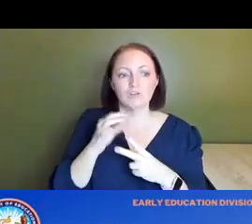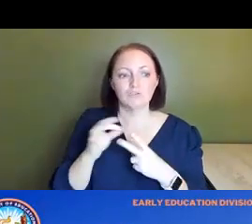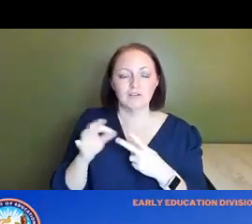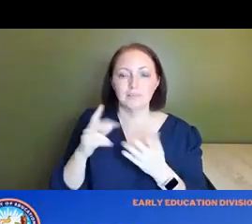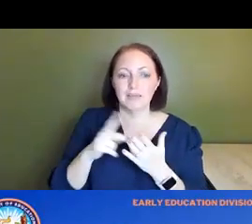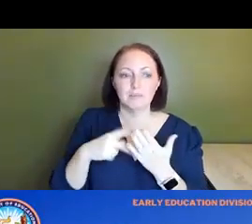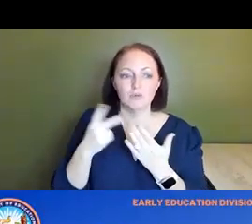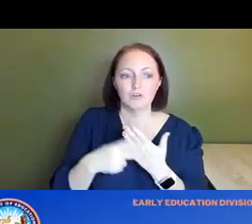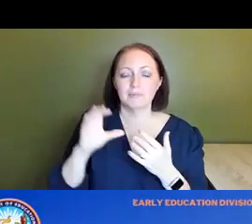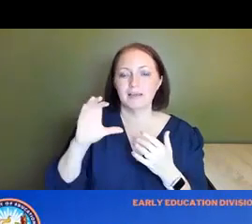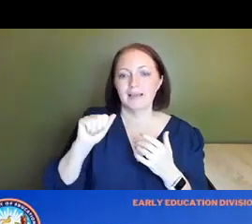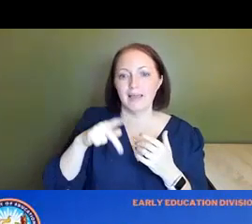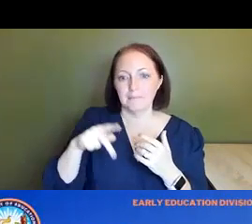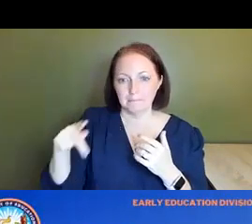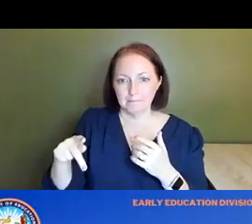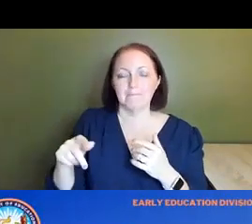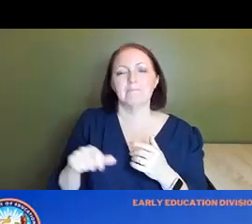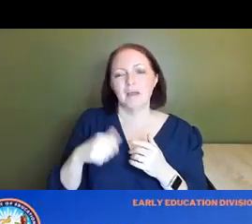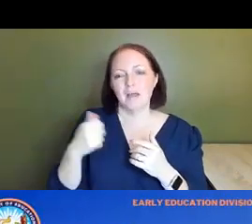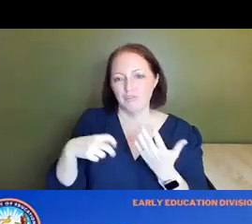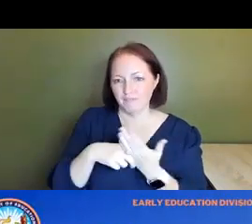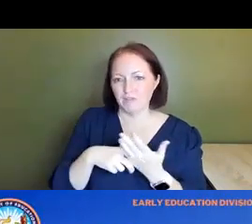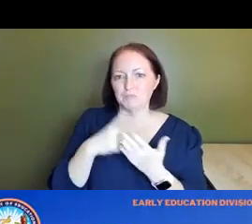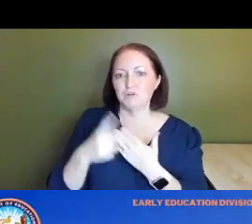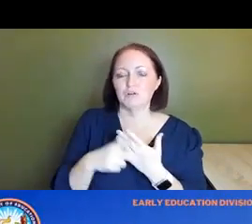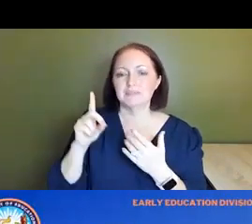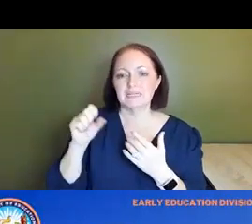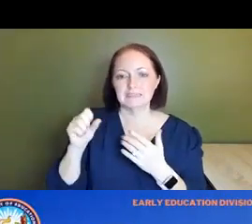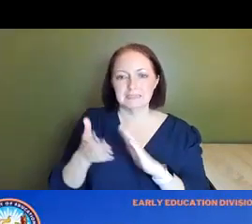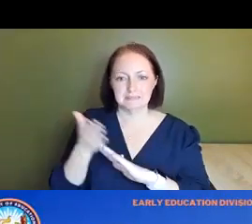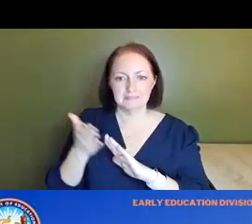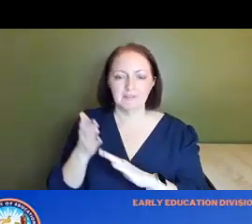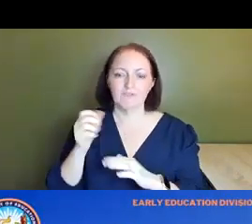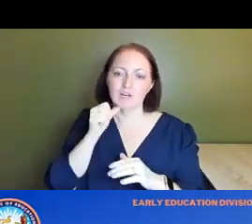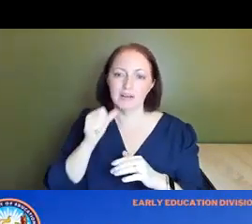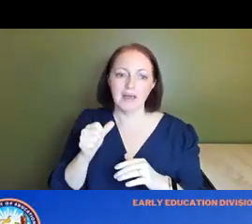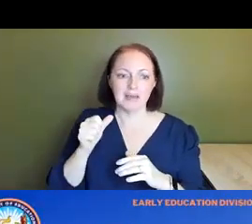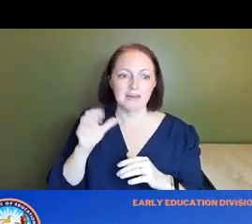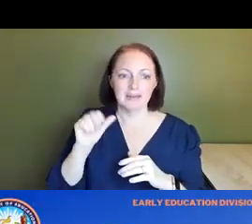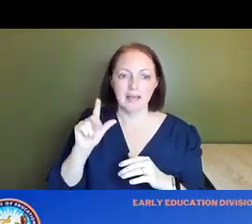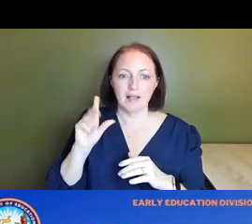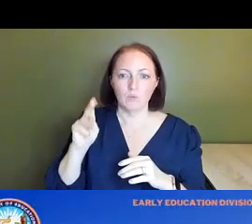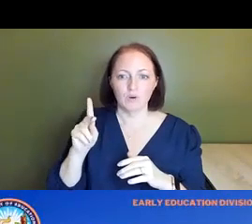or CAPP which is another voucher program DSS administers for non-CalWORKs families with